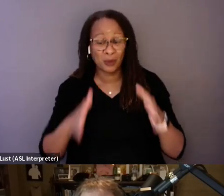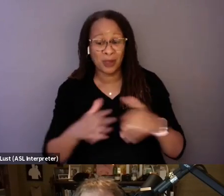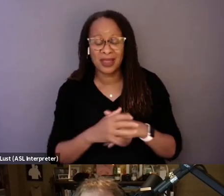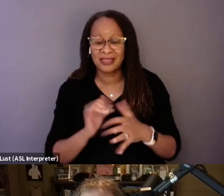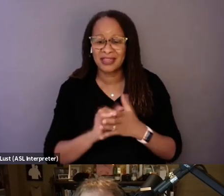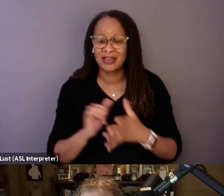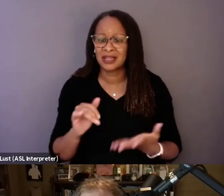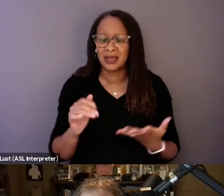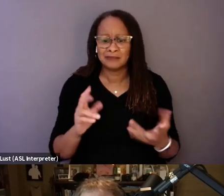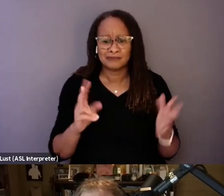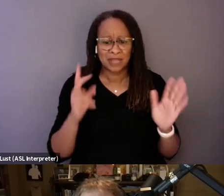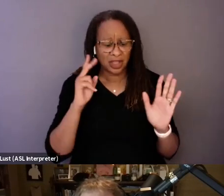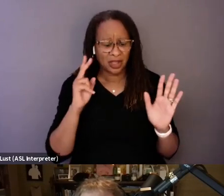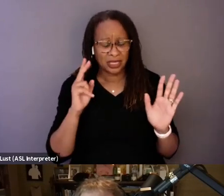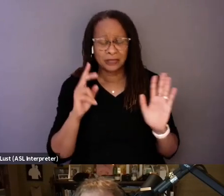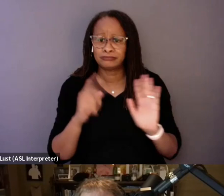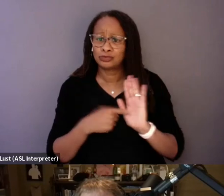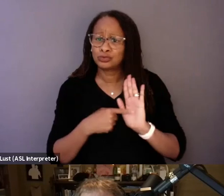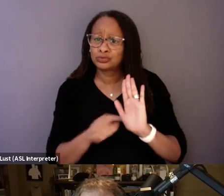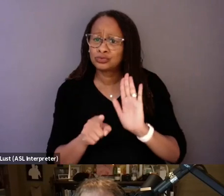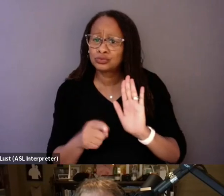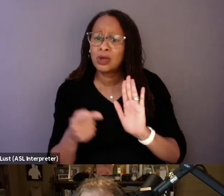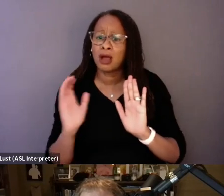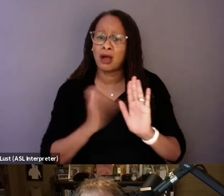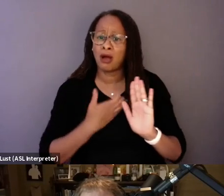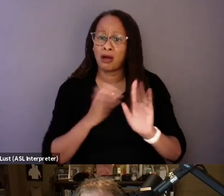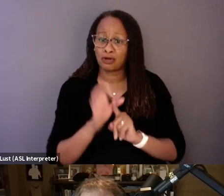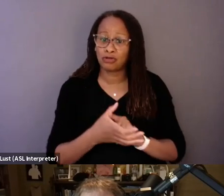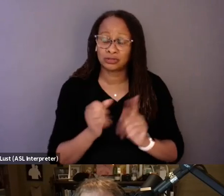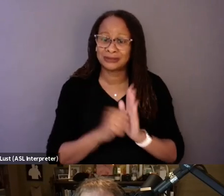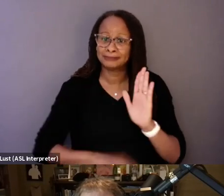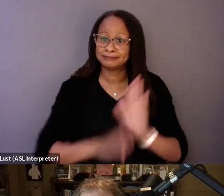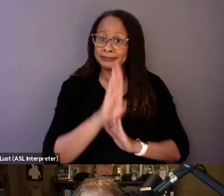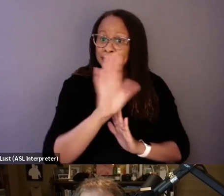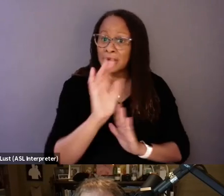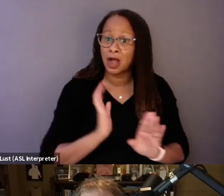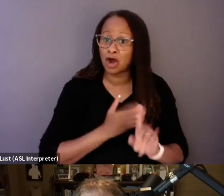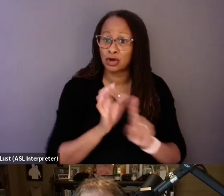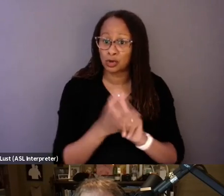he refers our culture as well as kind of bolted in some way. Yeah.